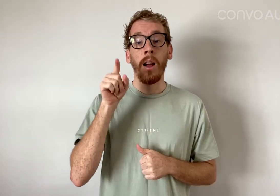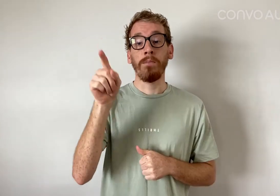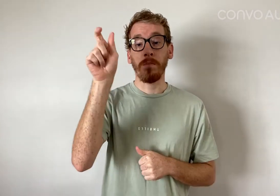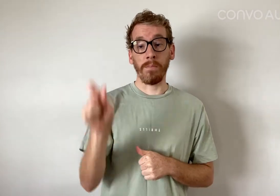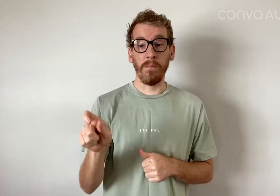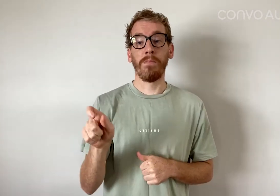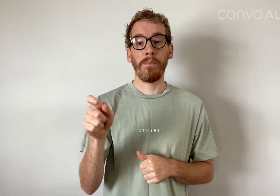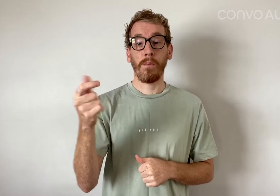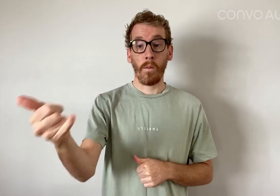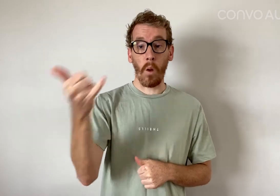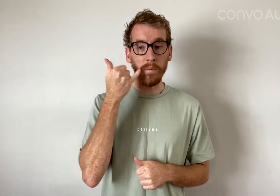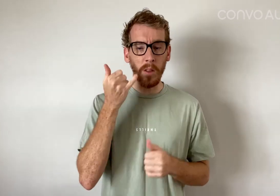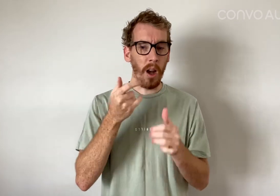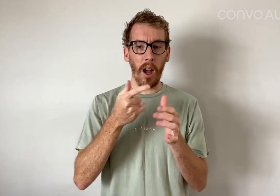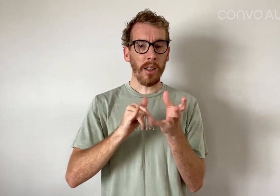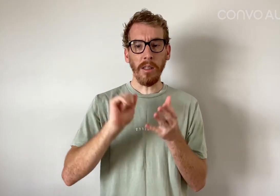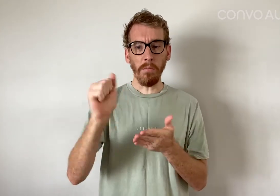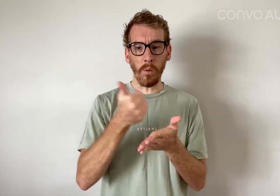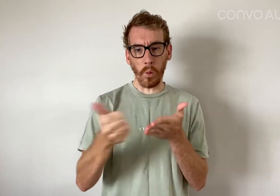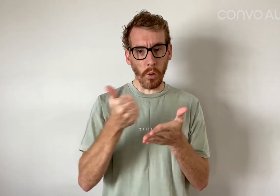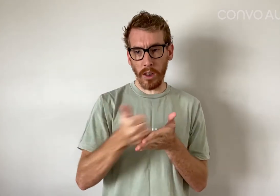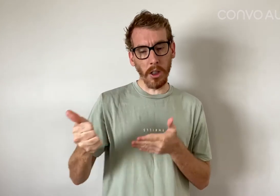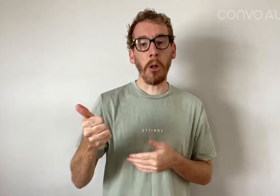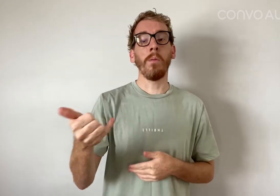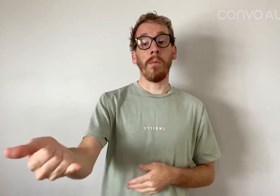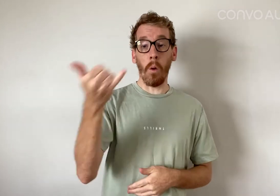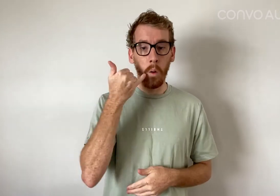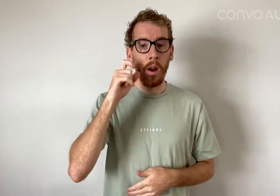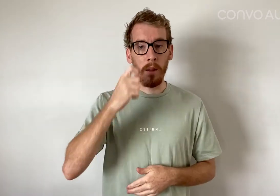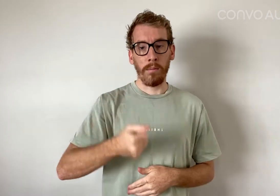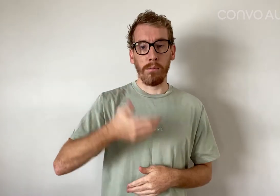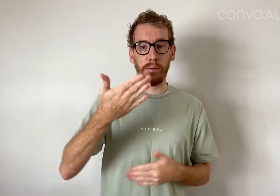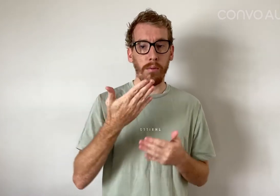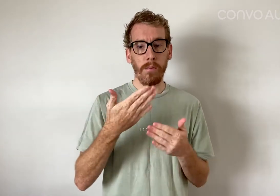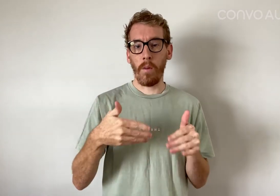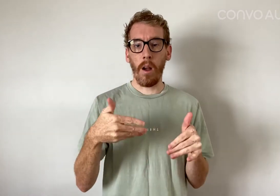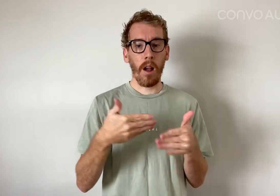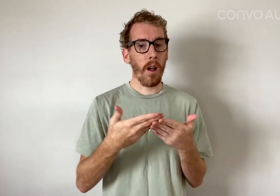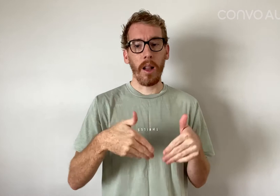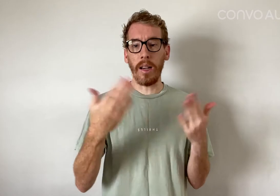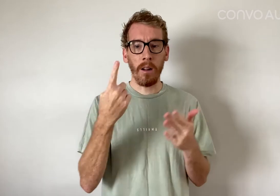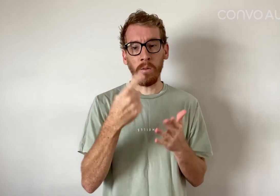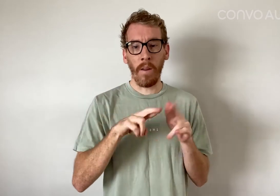When someone wants to call me, they can ring my number like any phone number,